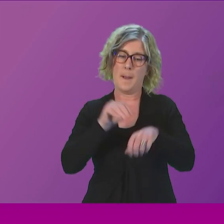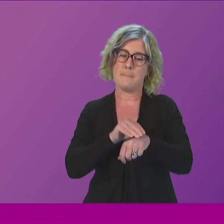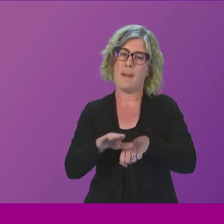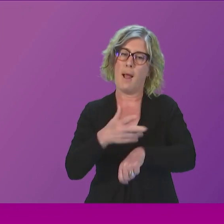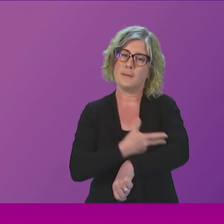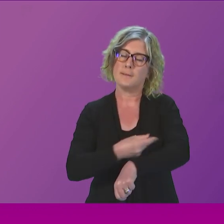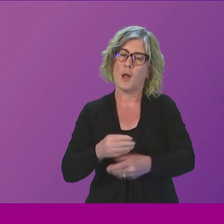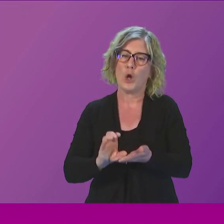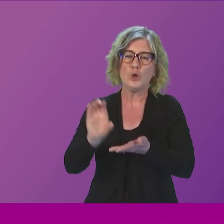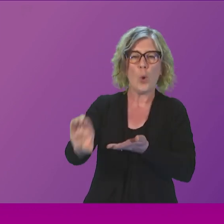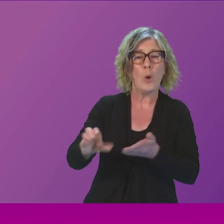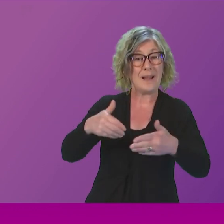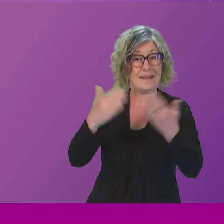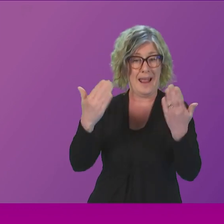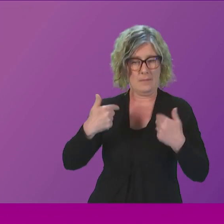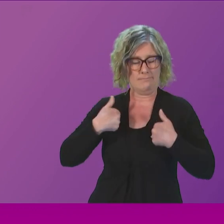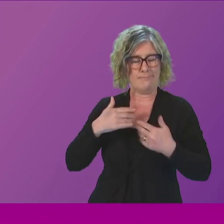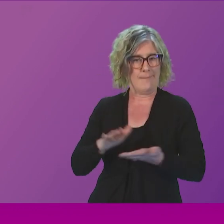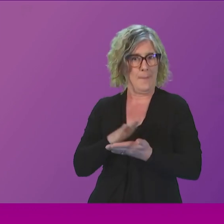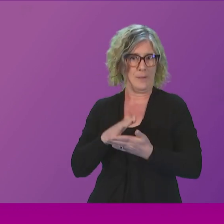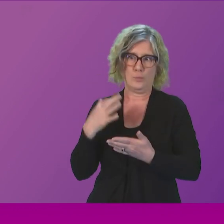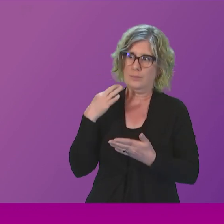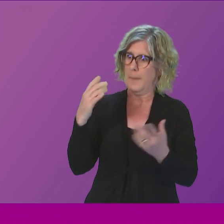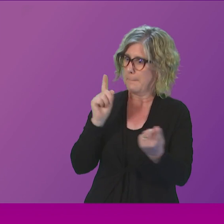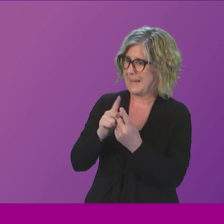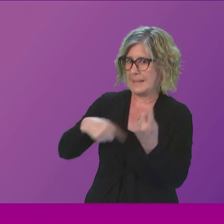Blood Transfusion Service in the Parliament immediately after FMQs.